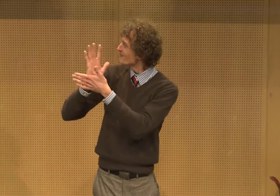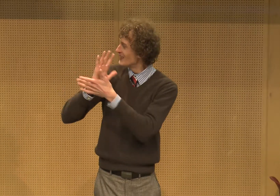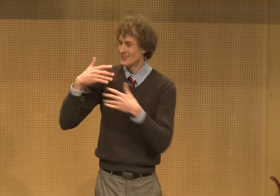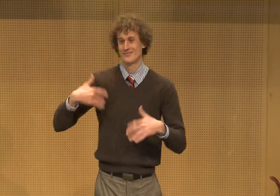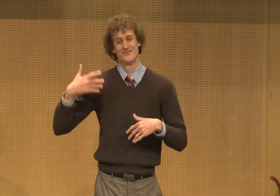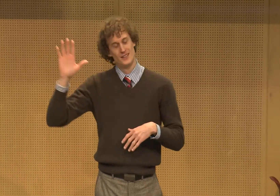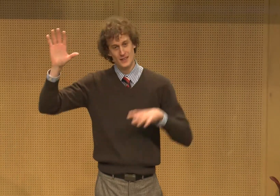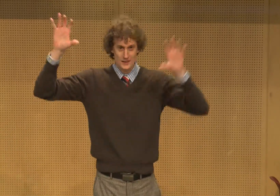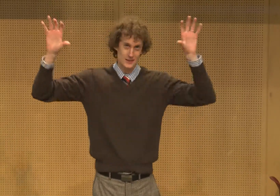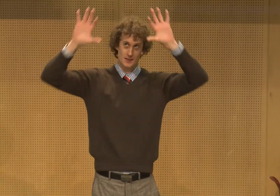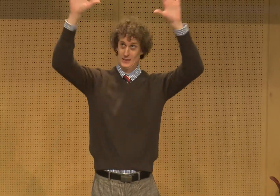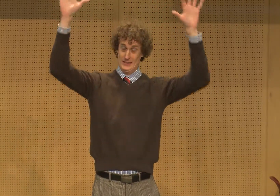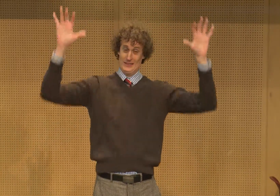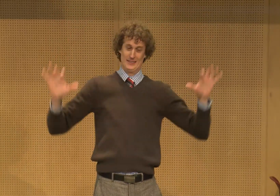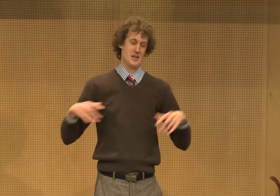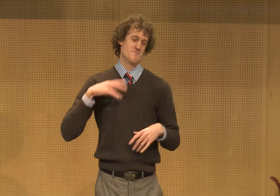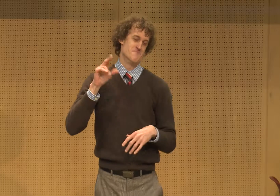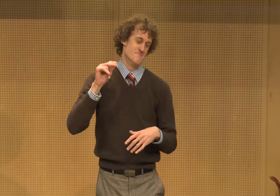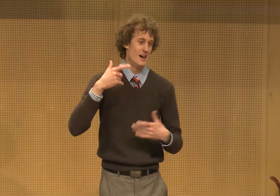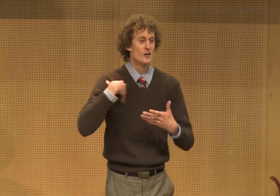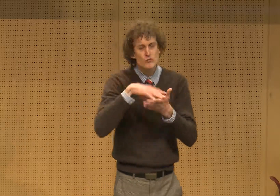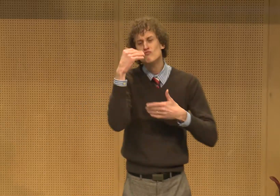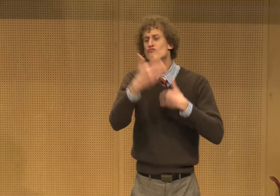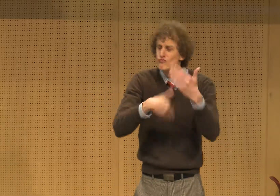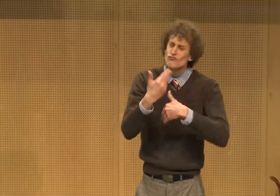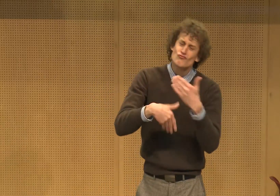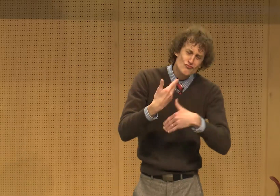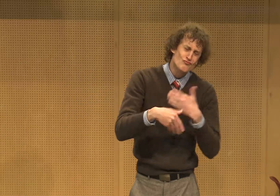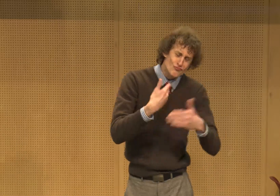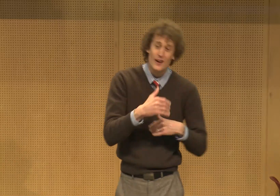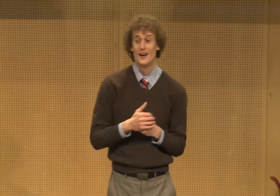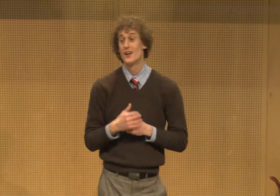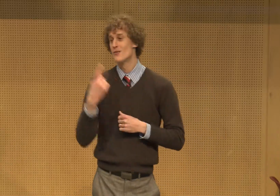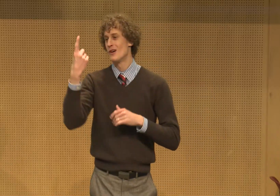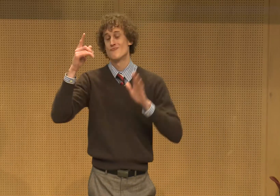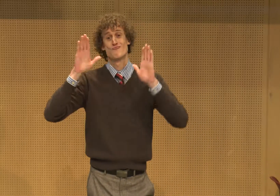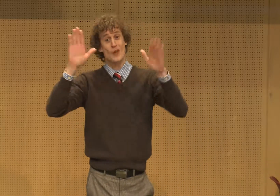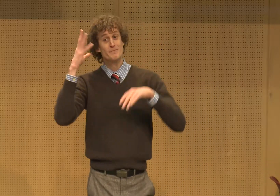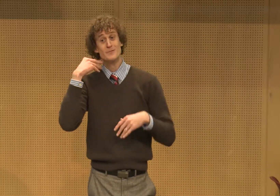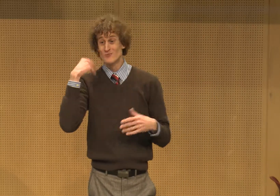Now, obviously just moving with all of that, the math all over the board, that's not what I did,